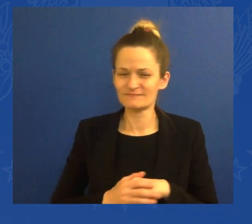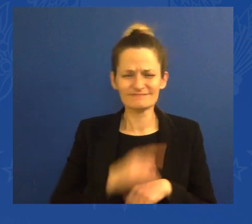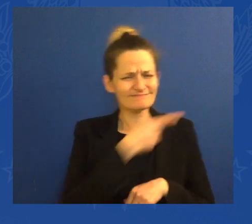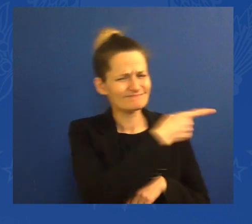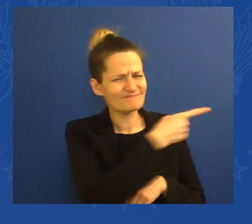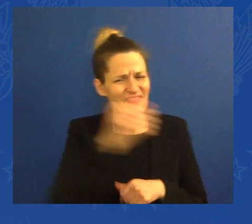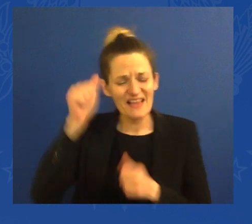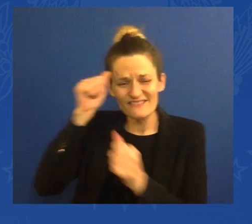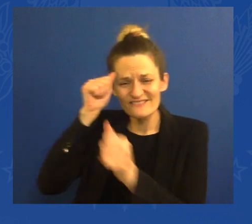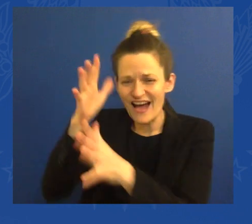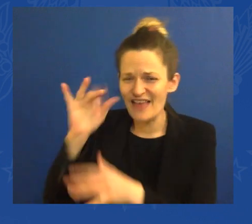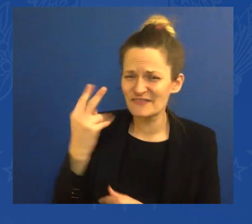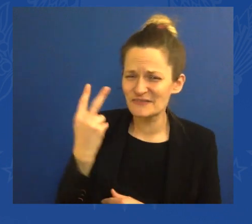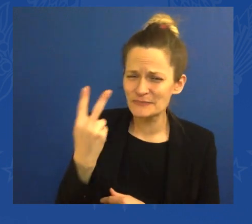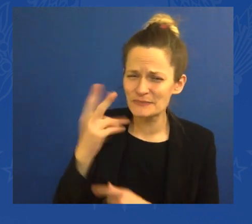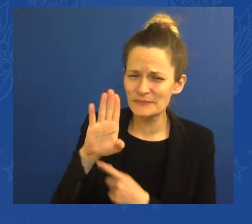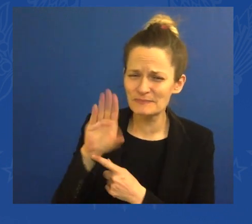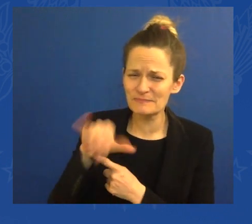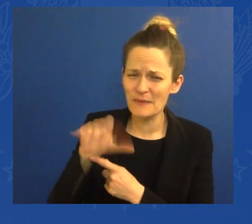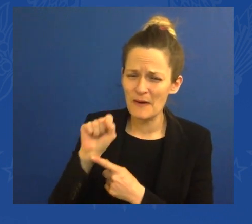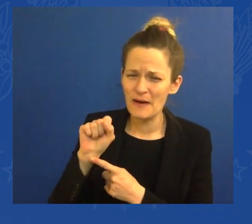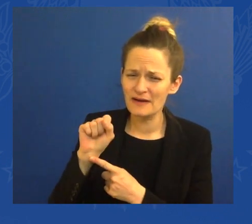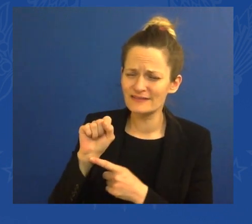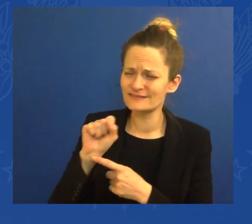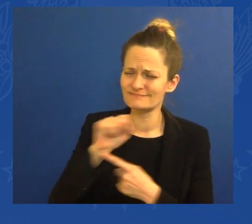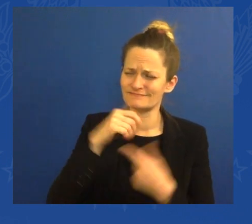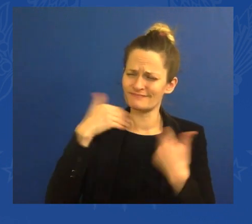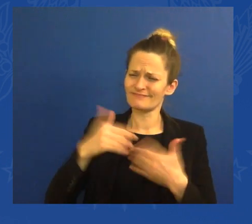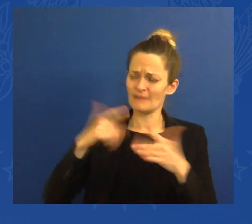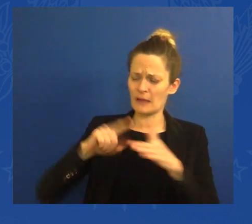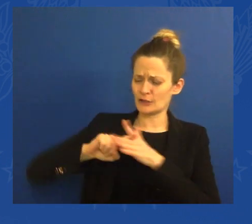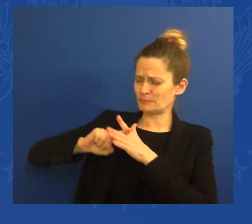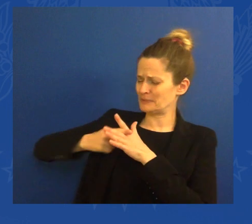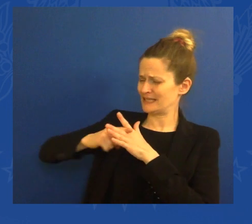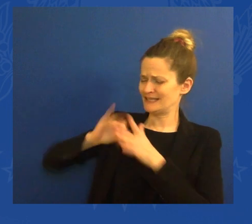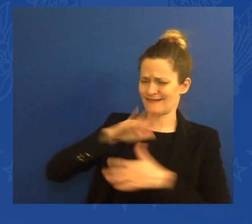who stitched a broken family together with grit and grace.